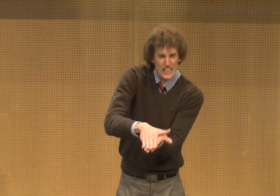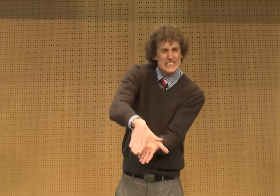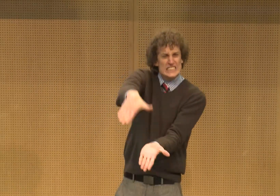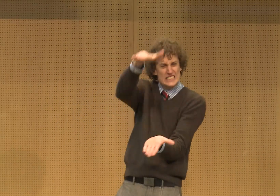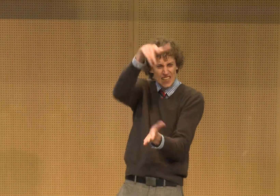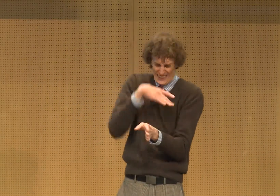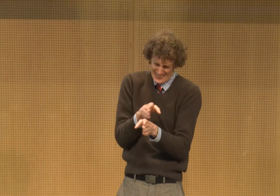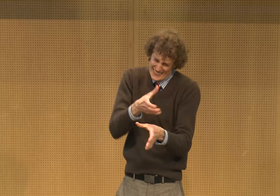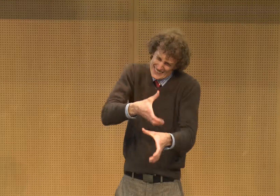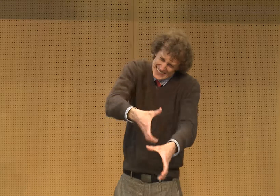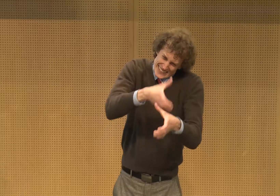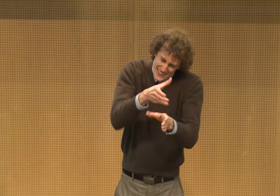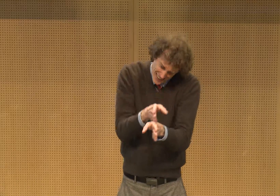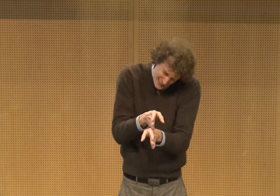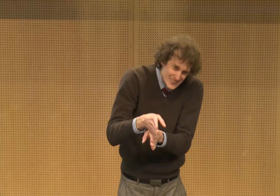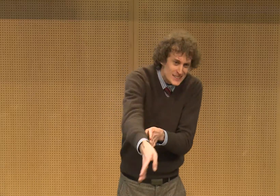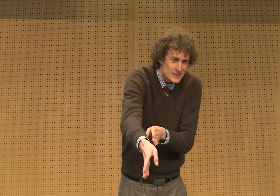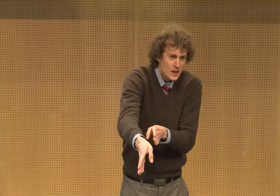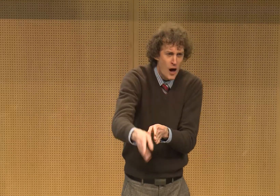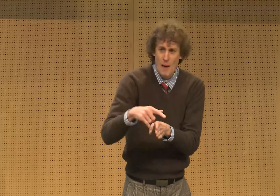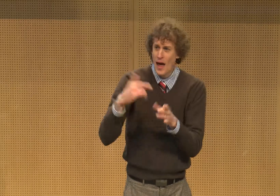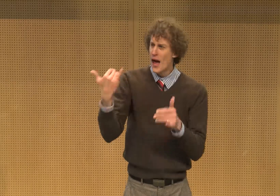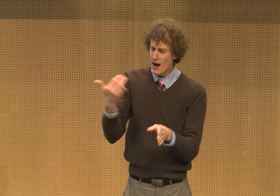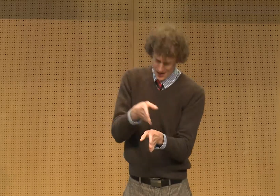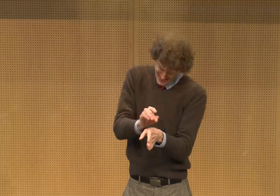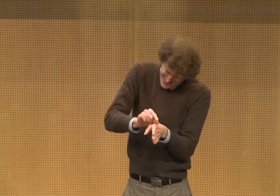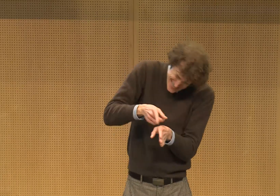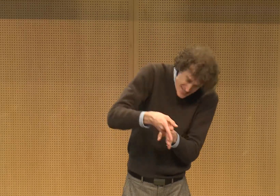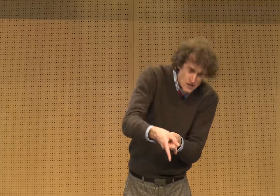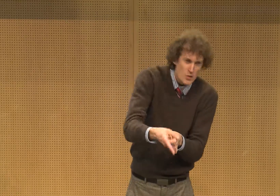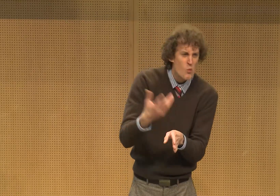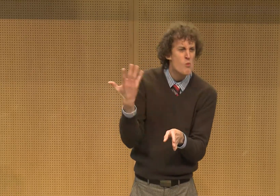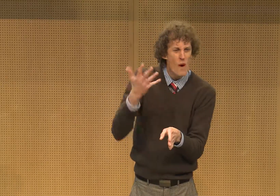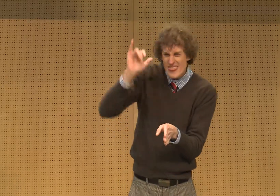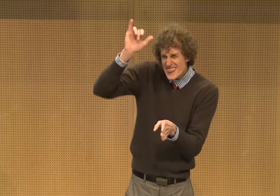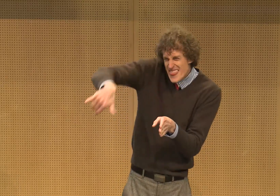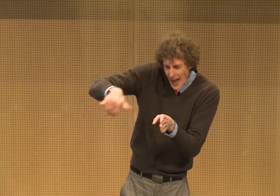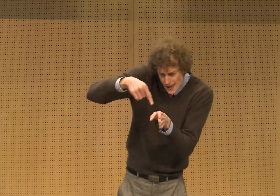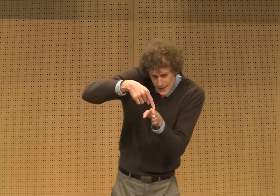that's when you know a whole lot about one specific area.